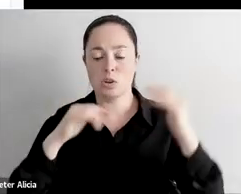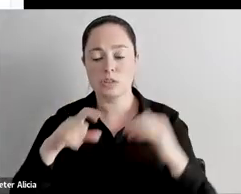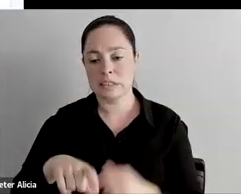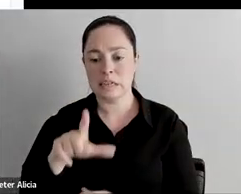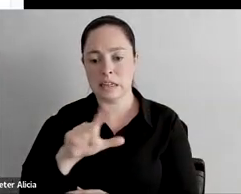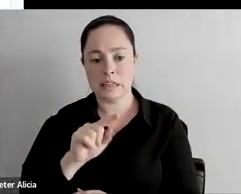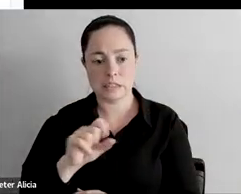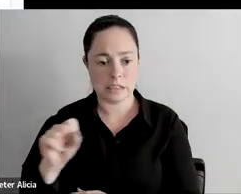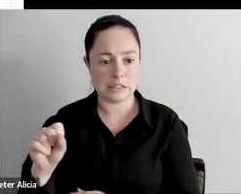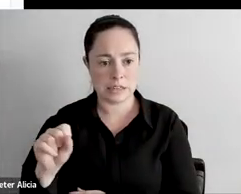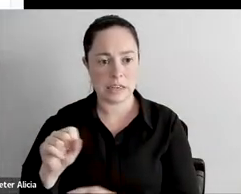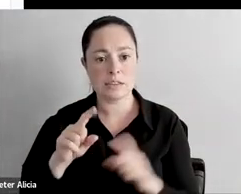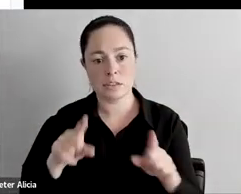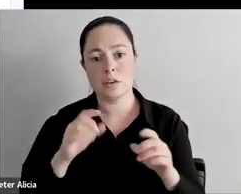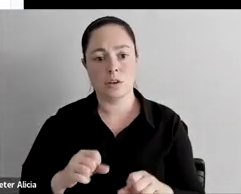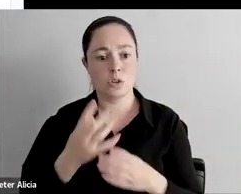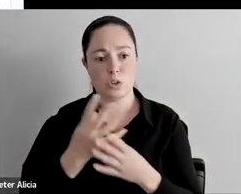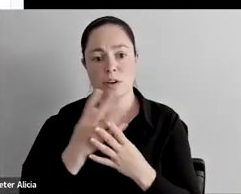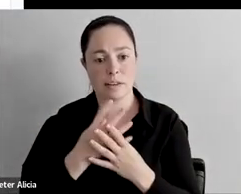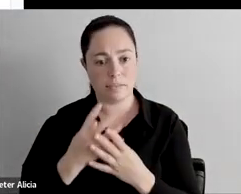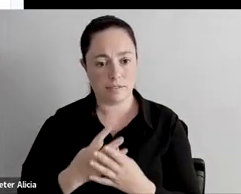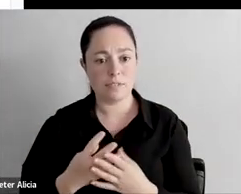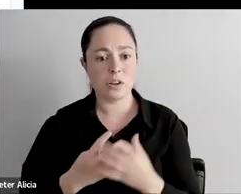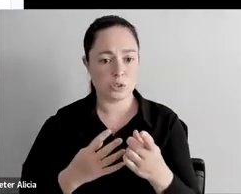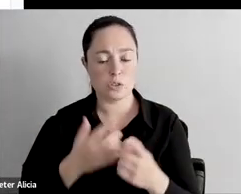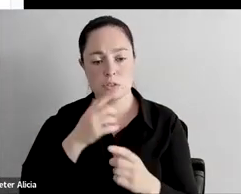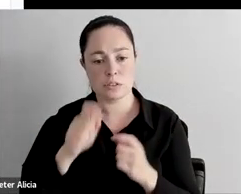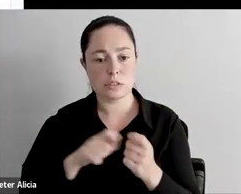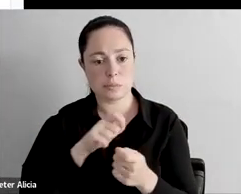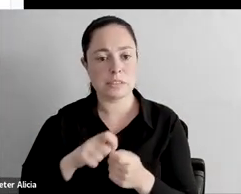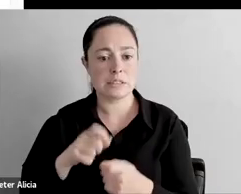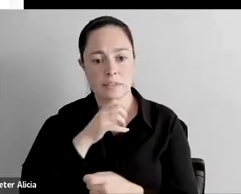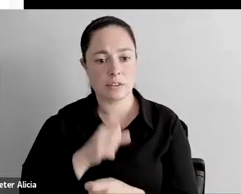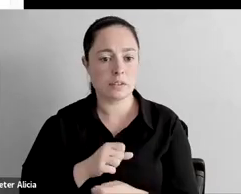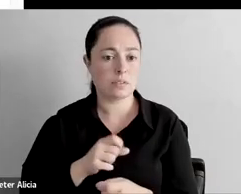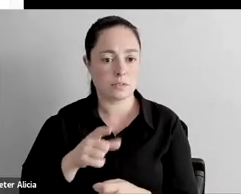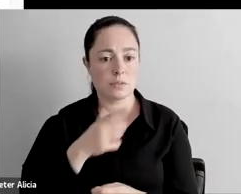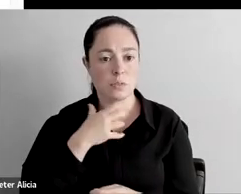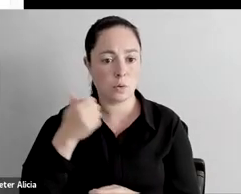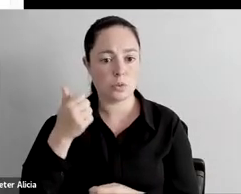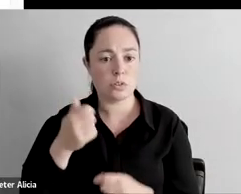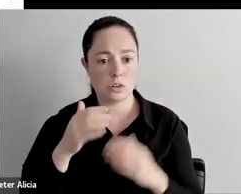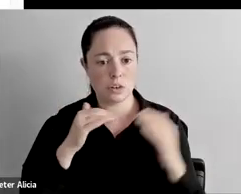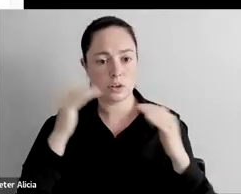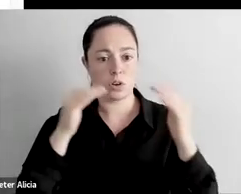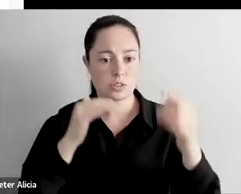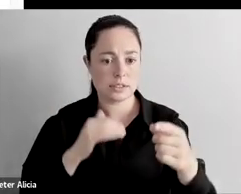So we can filter specifically to older adults. Under the filters for age group, you can